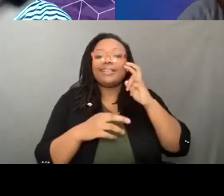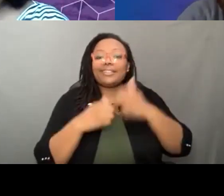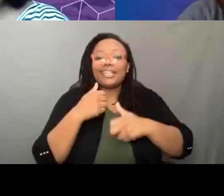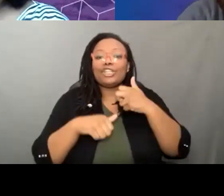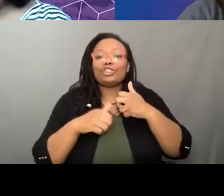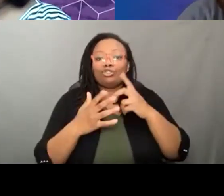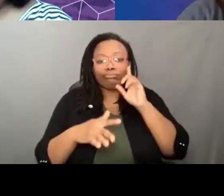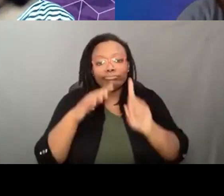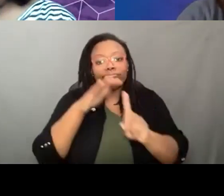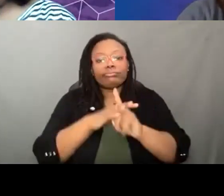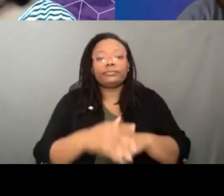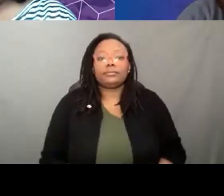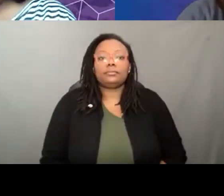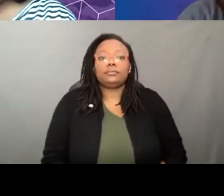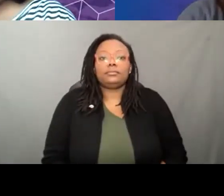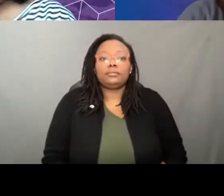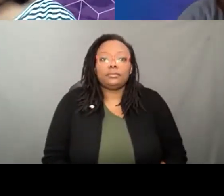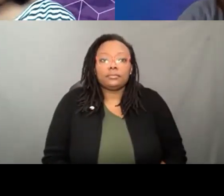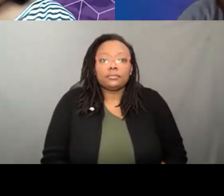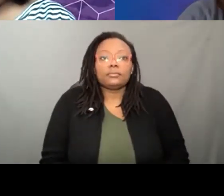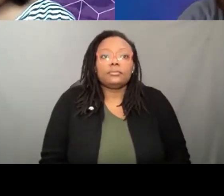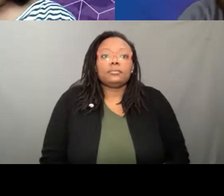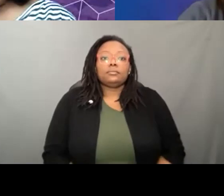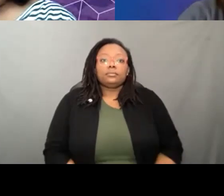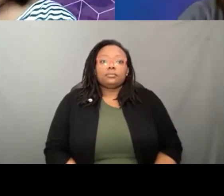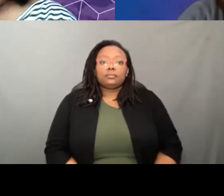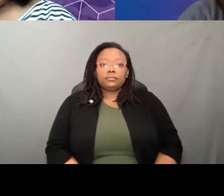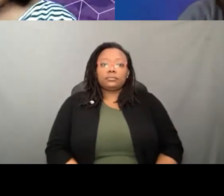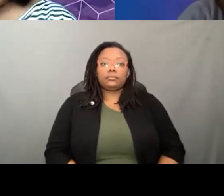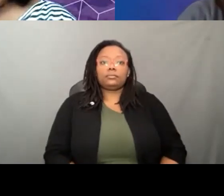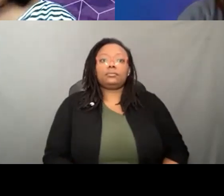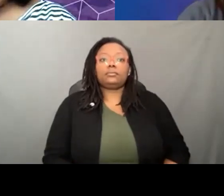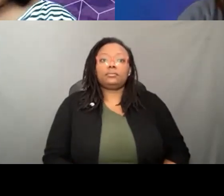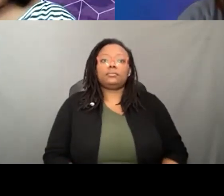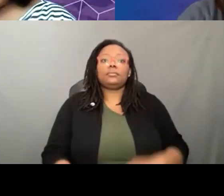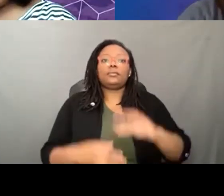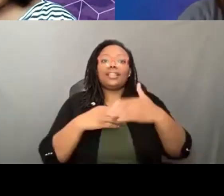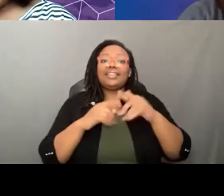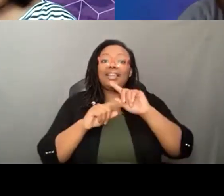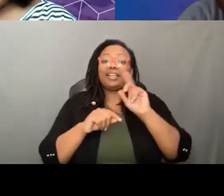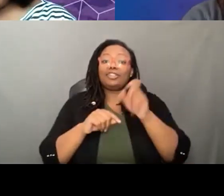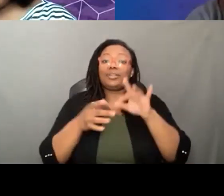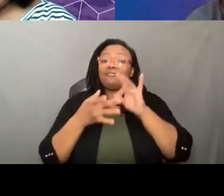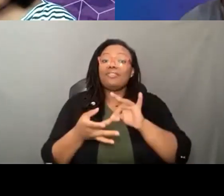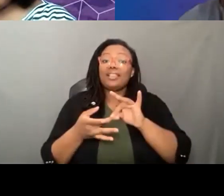Jeremy Leffler: Okay, great. So the next question is going to be really directed towards Jannele and to Beatriz.